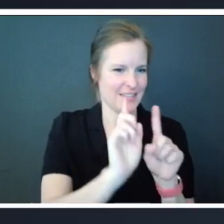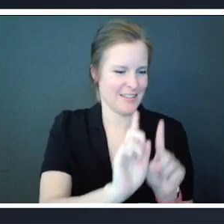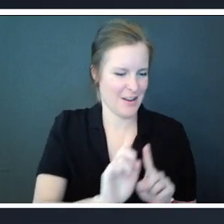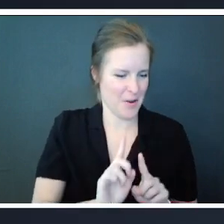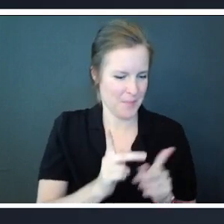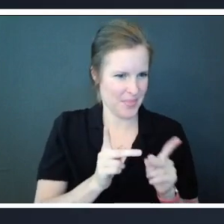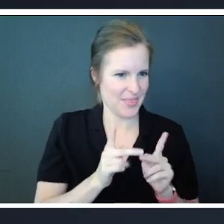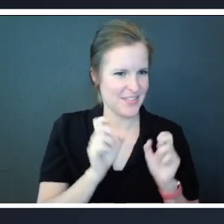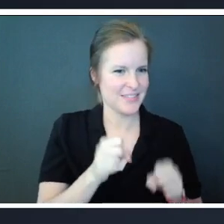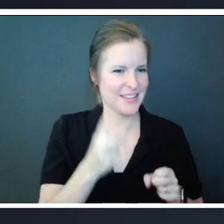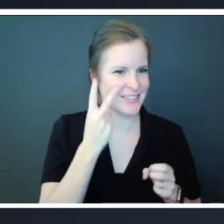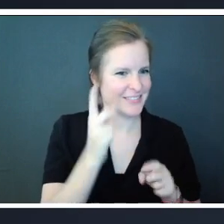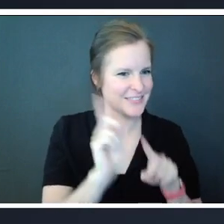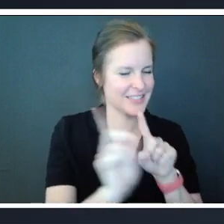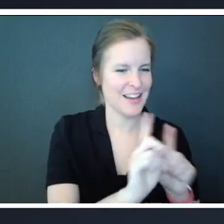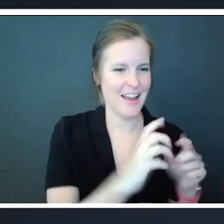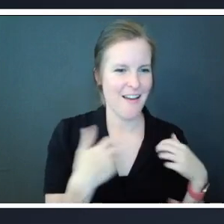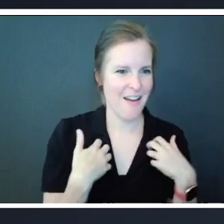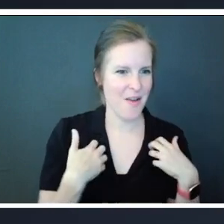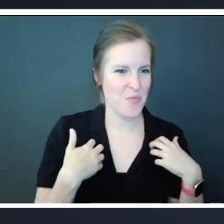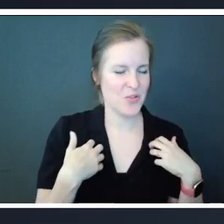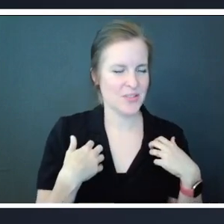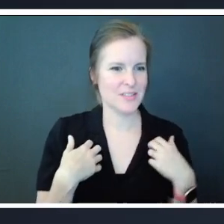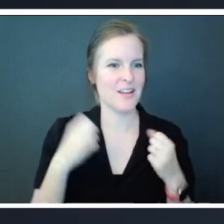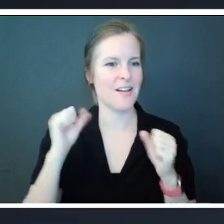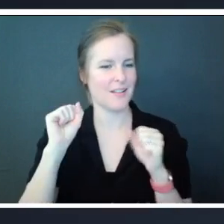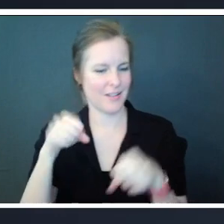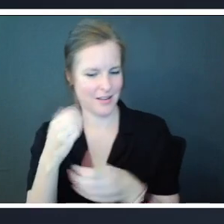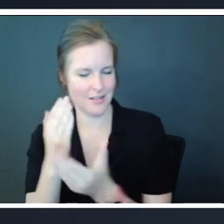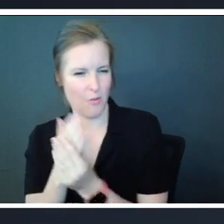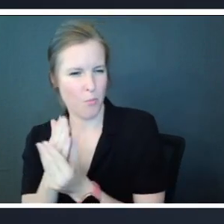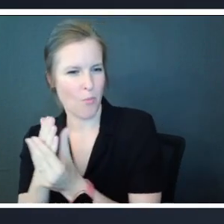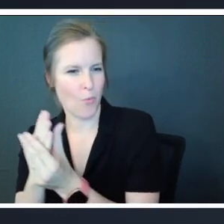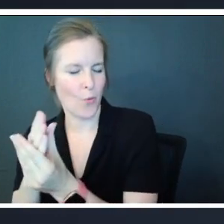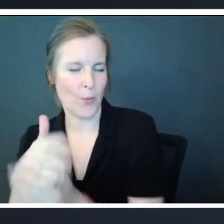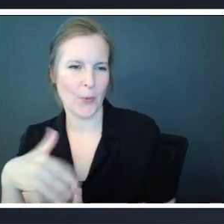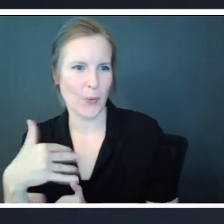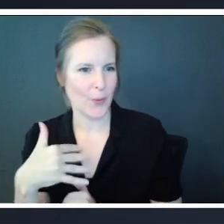be done together with our program or individually and there's so many ways that you can use these